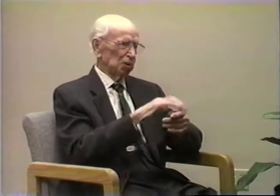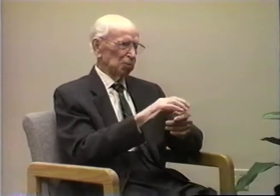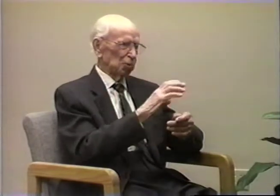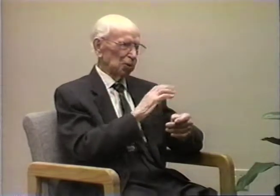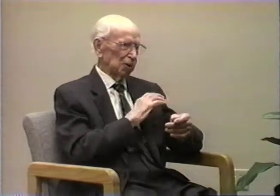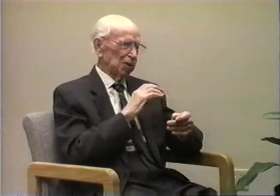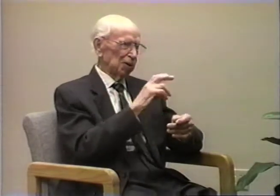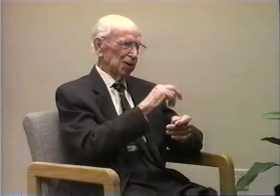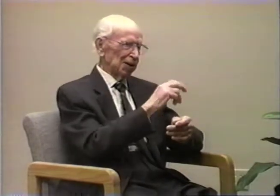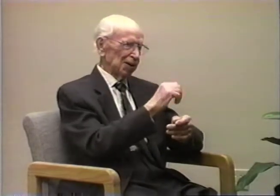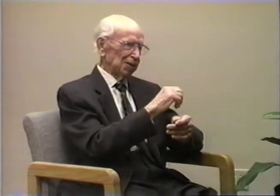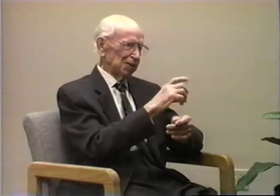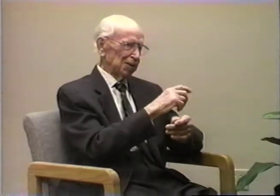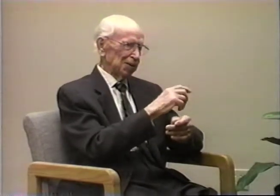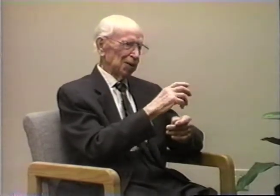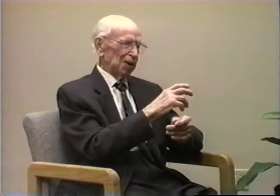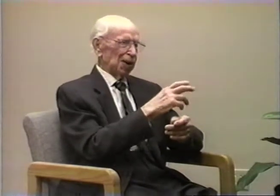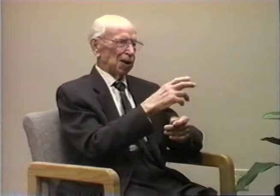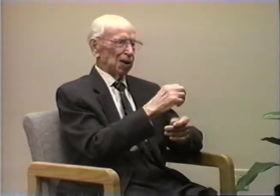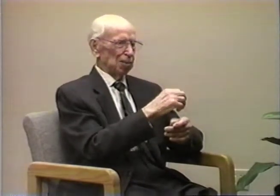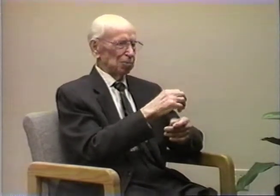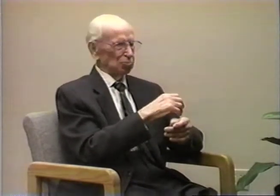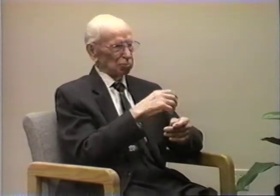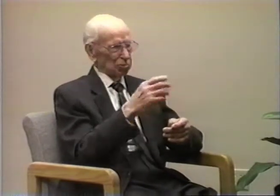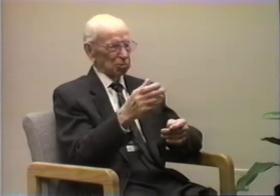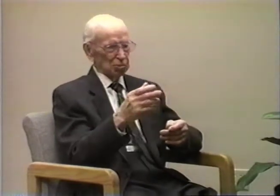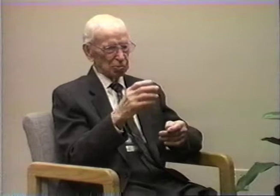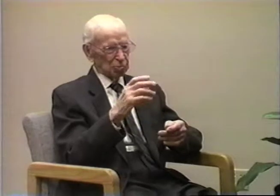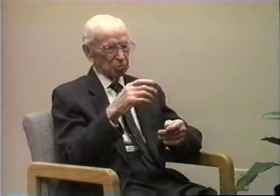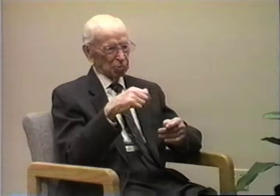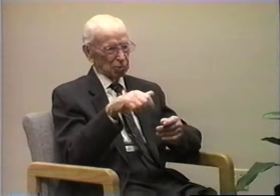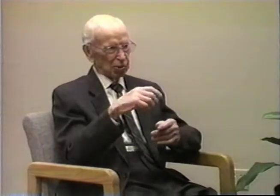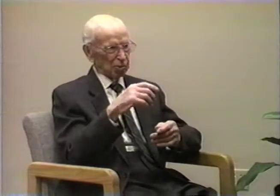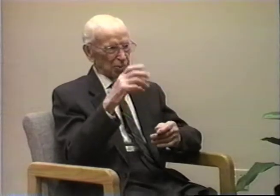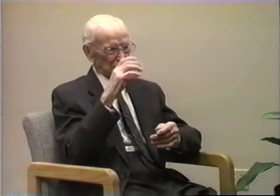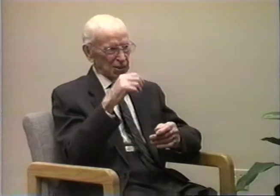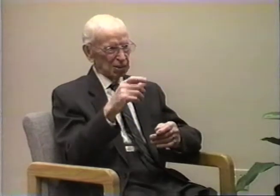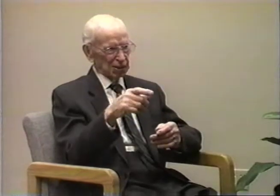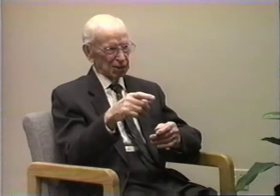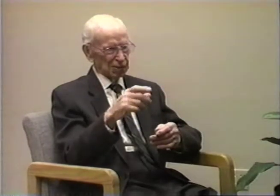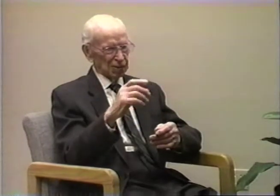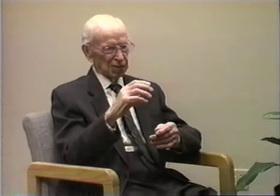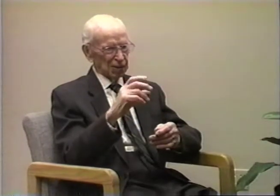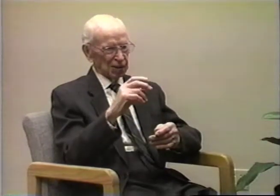And then I was on the board of TDI